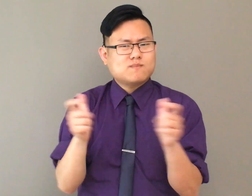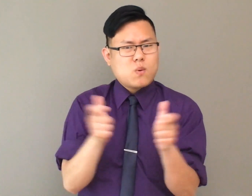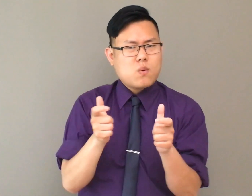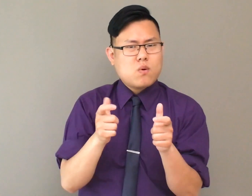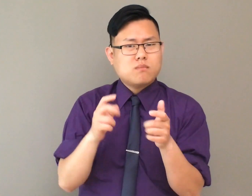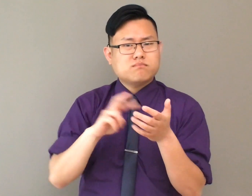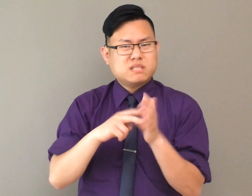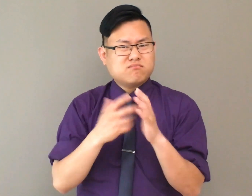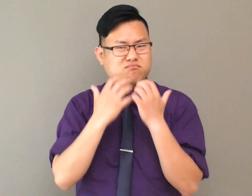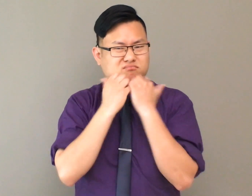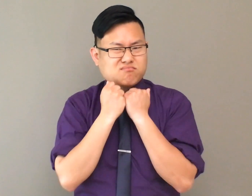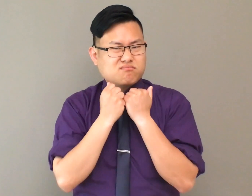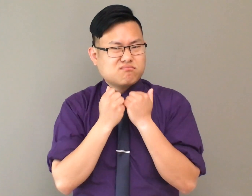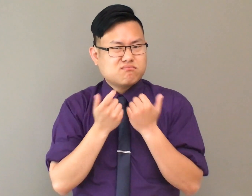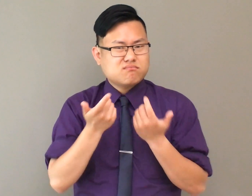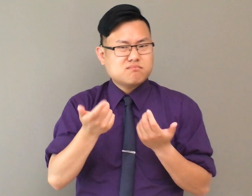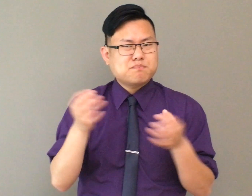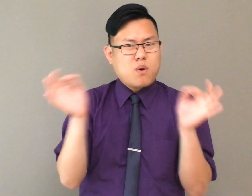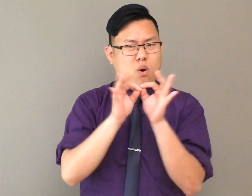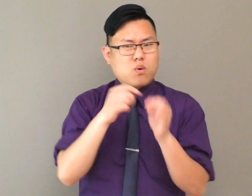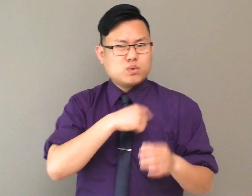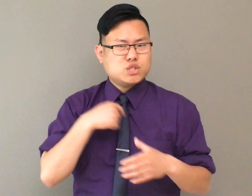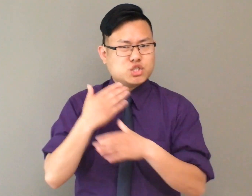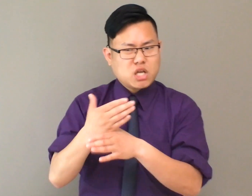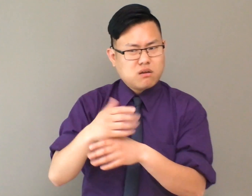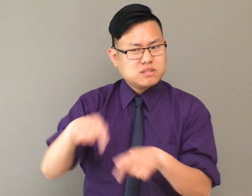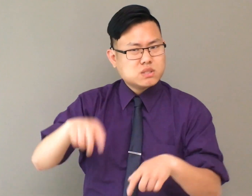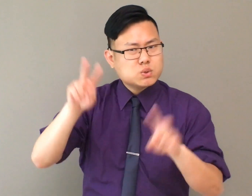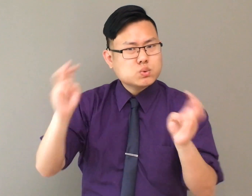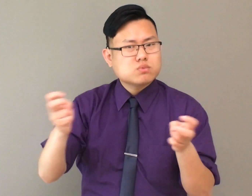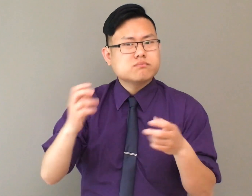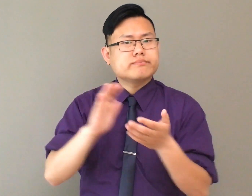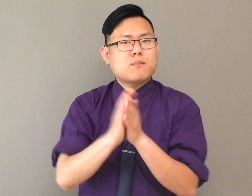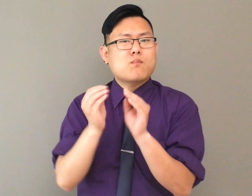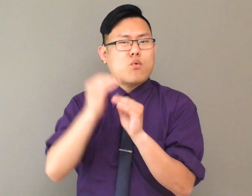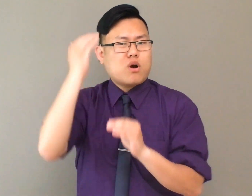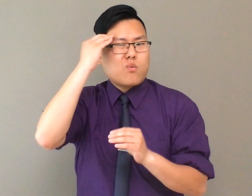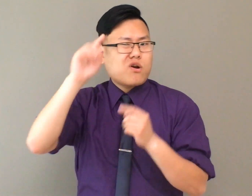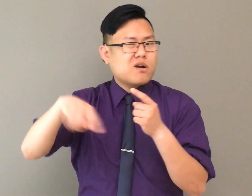hard of hearing community is small. It’s incumbent upon us to continue to share this